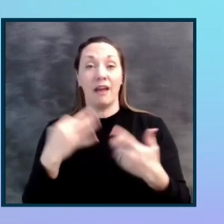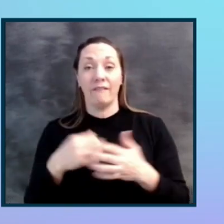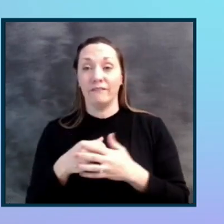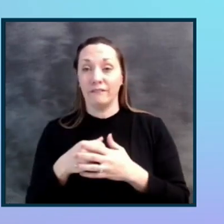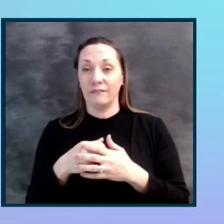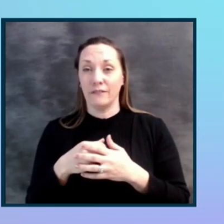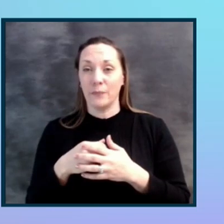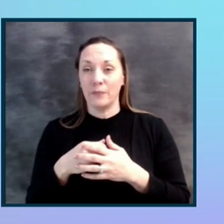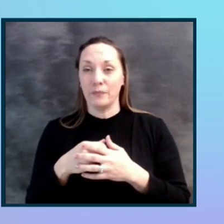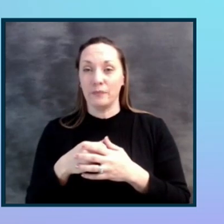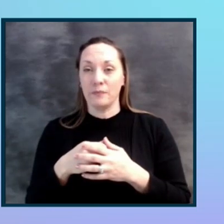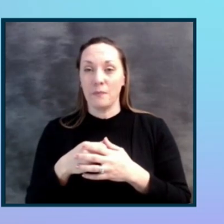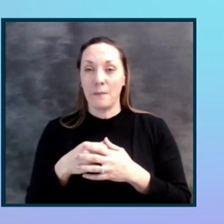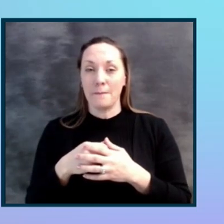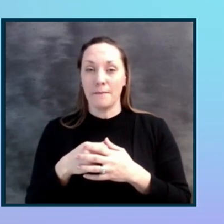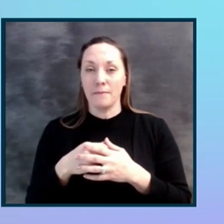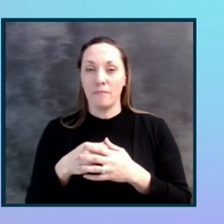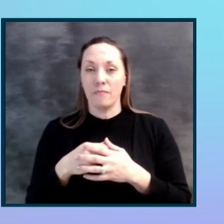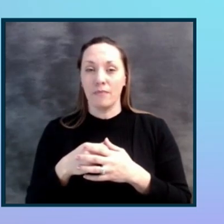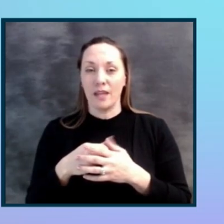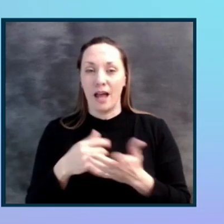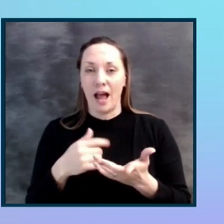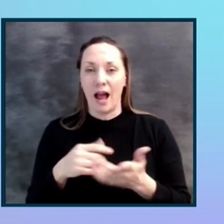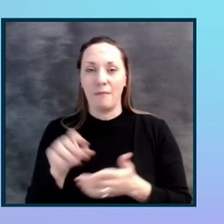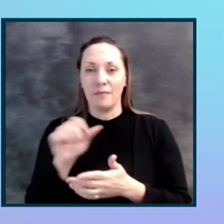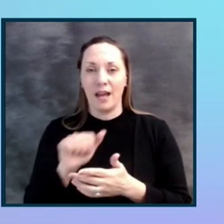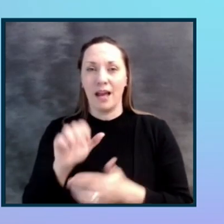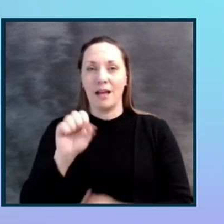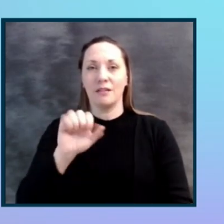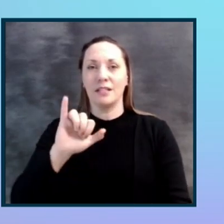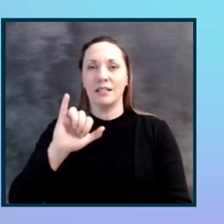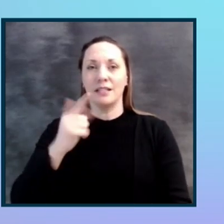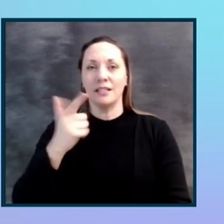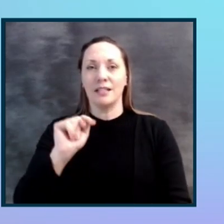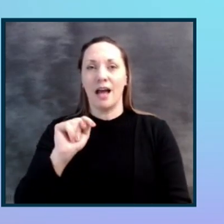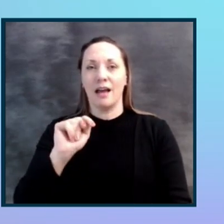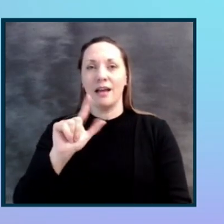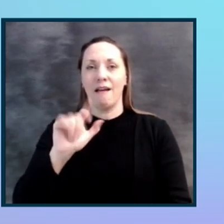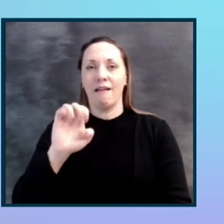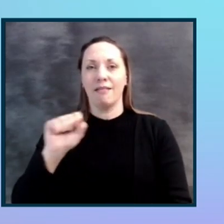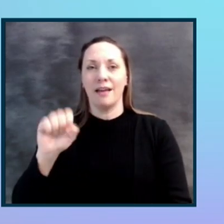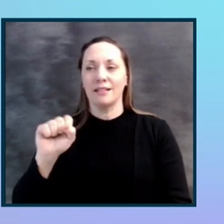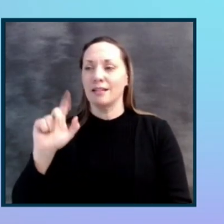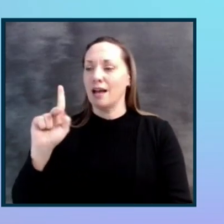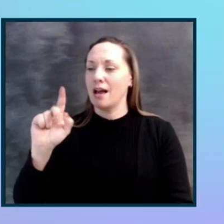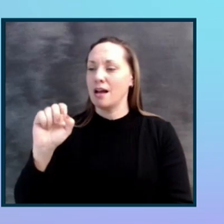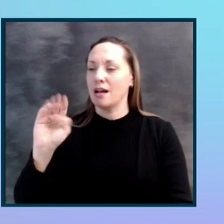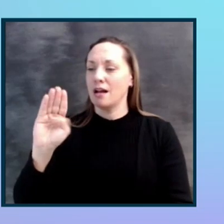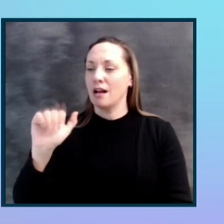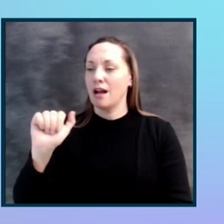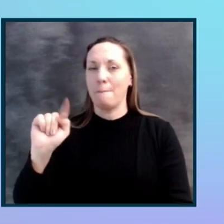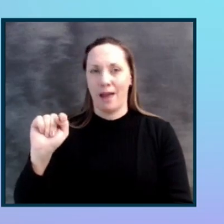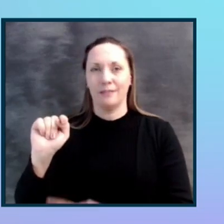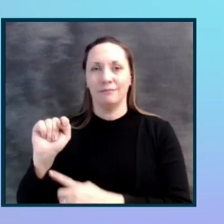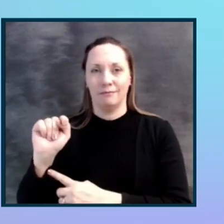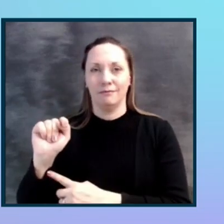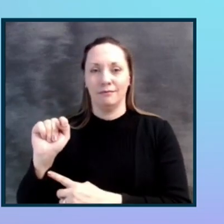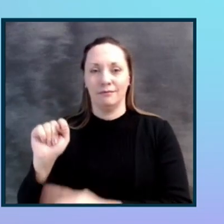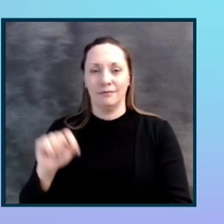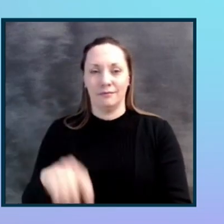I am at Sightless Kombat. So S-I-G-H-T-L-E-S-S K-O-M-B-A-T